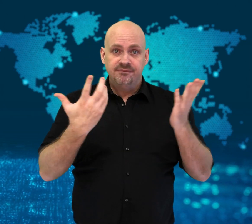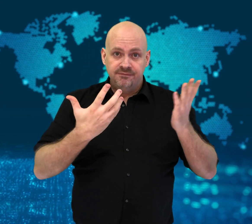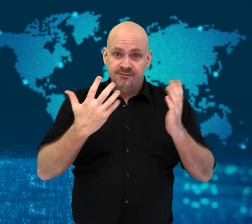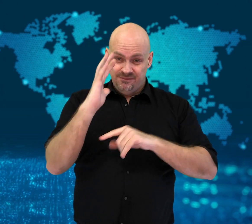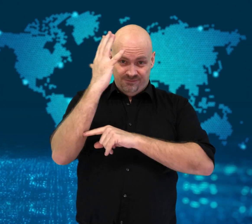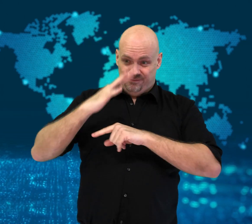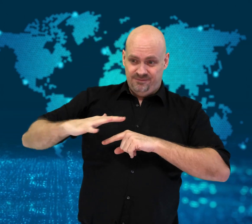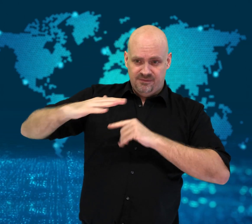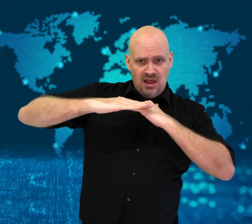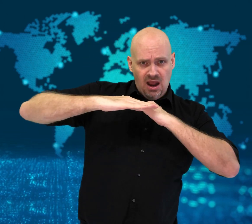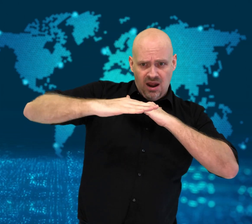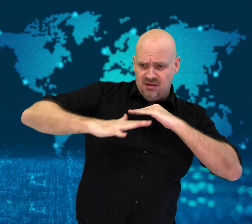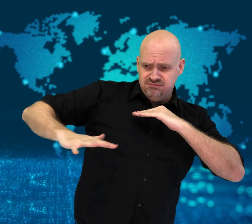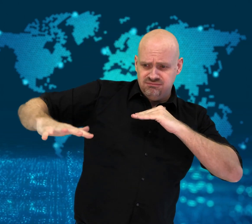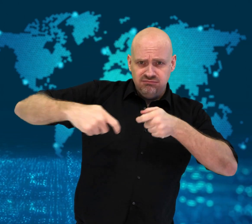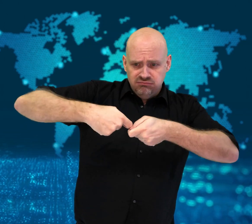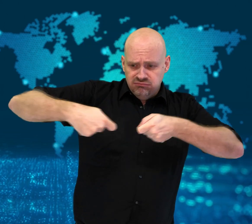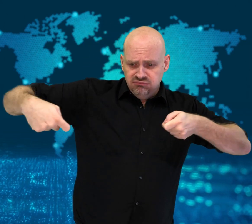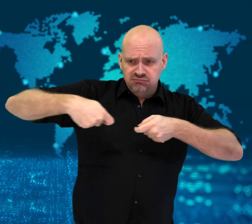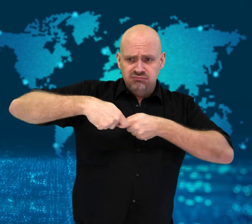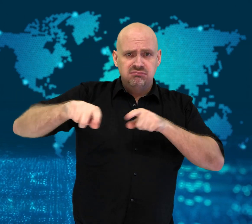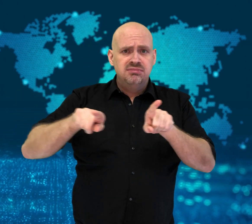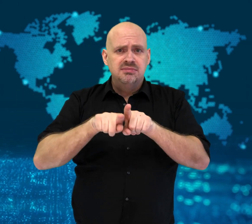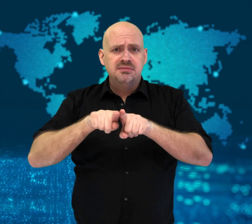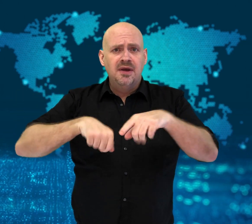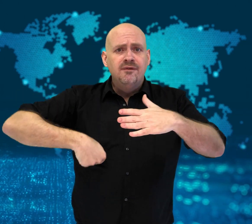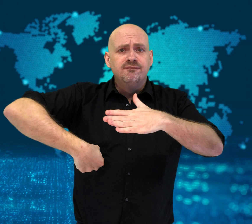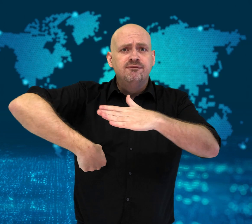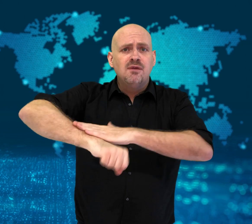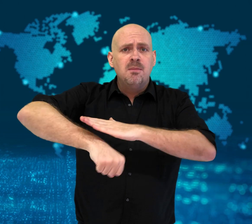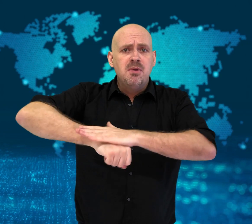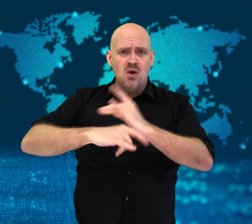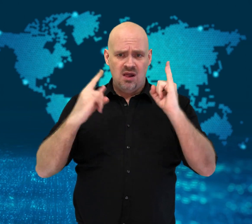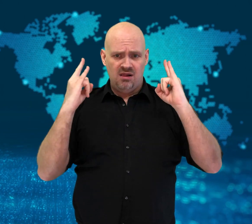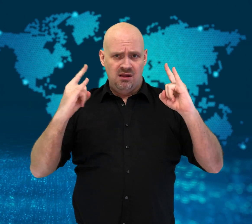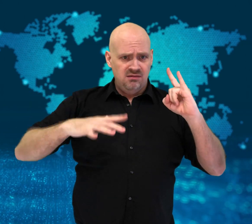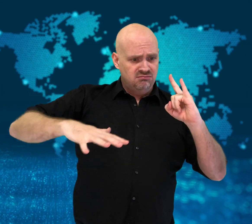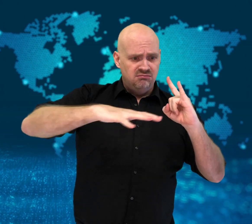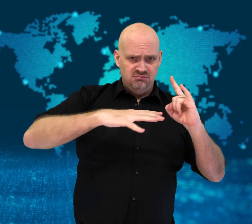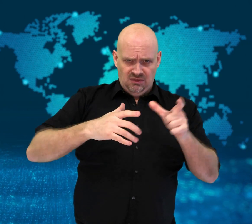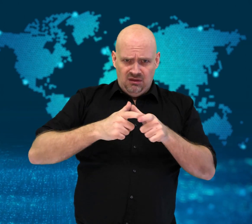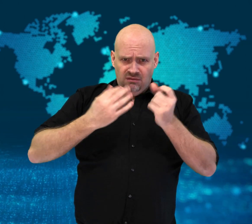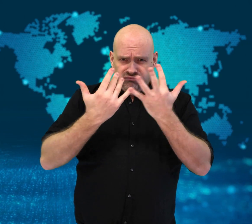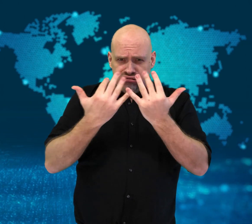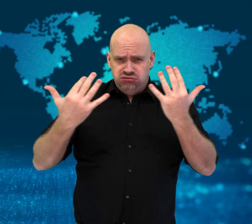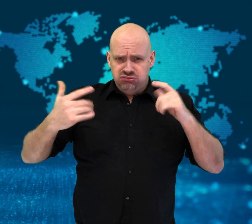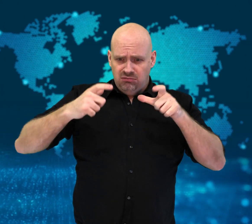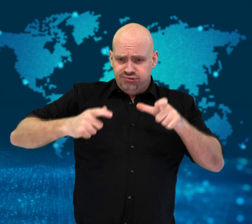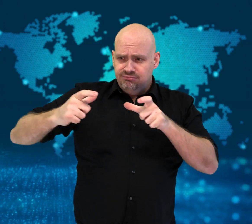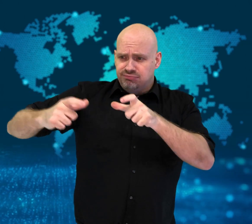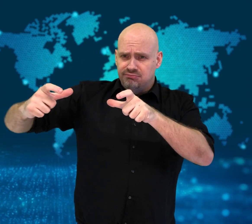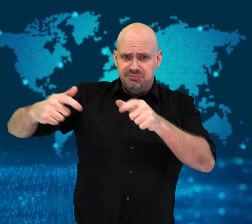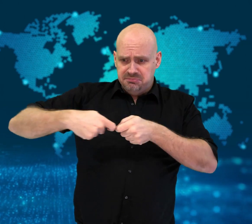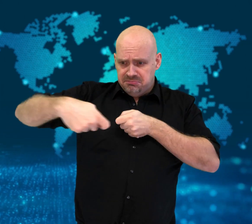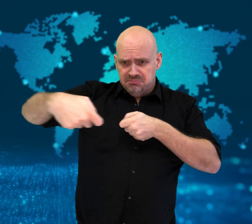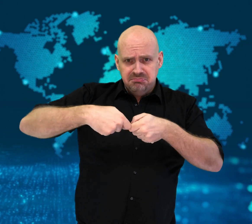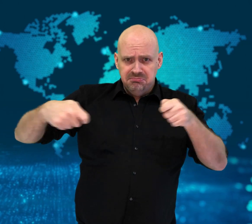Some listings were for land the size of several football fields.